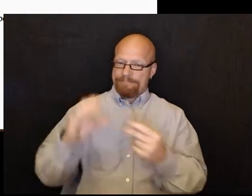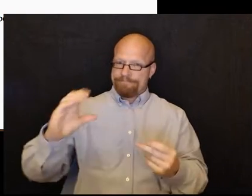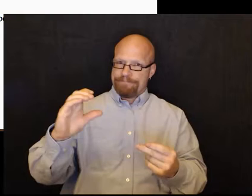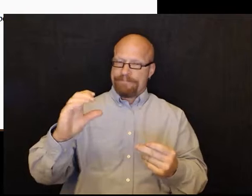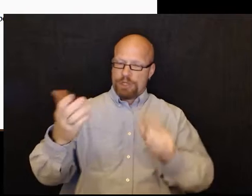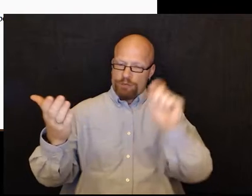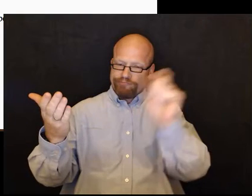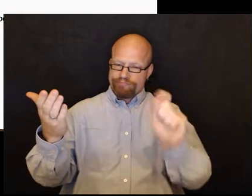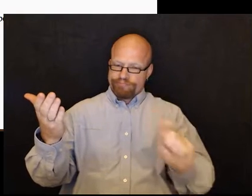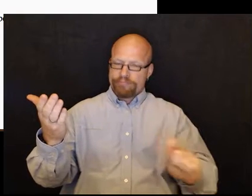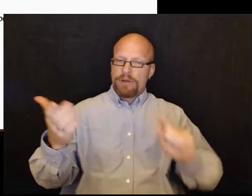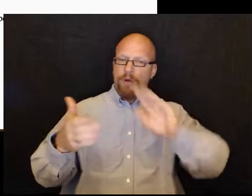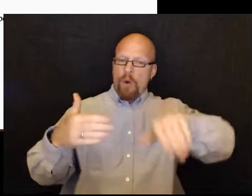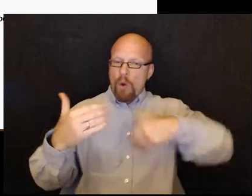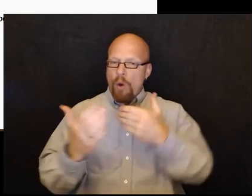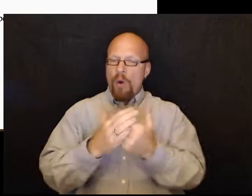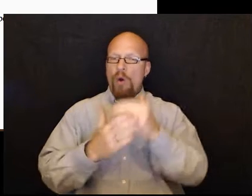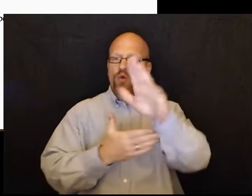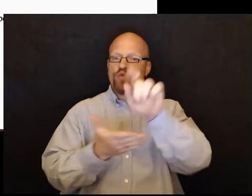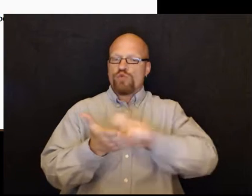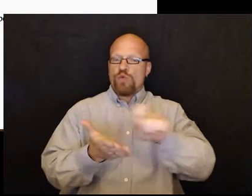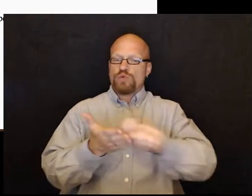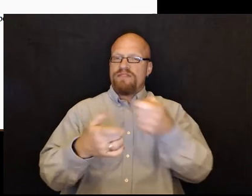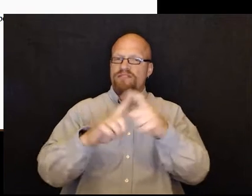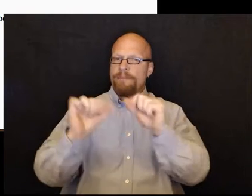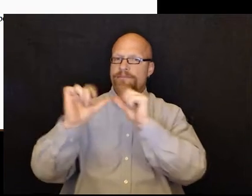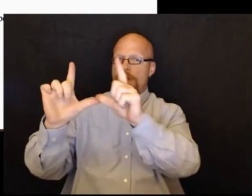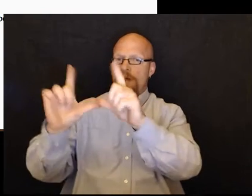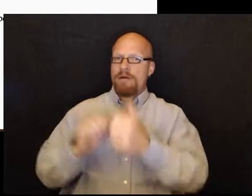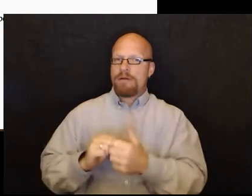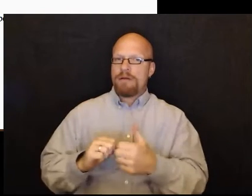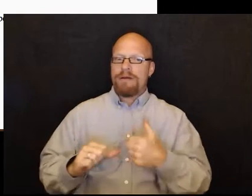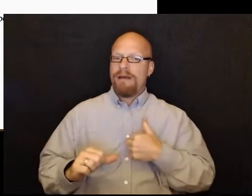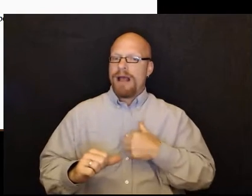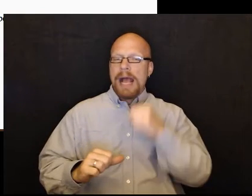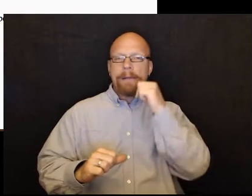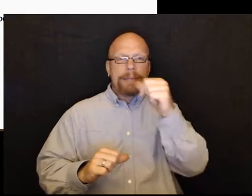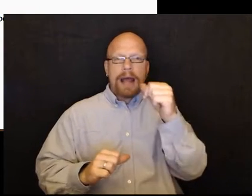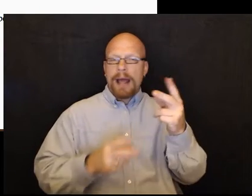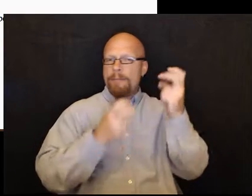a spiral notebook or loose leaf but a place you keep all your notes in one